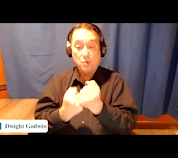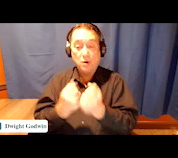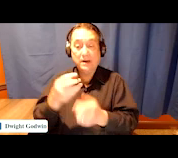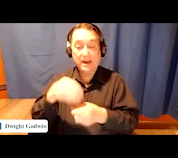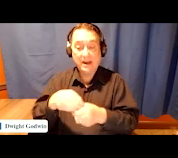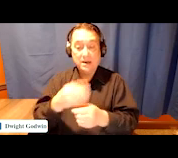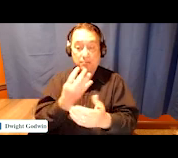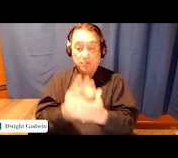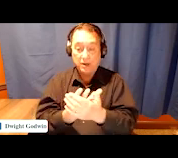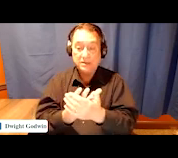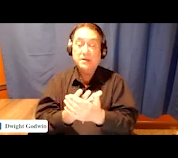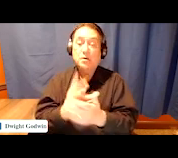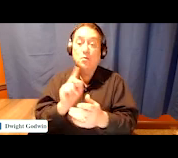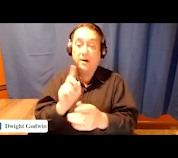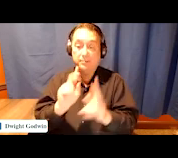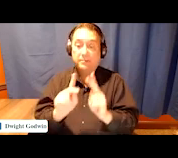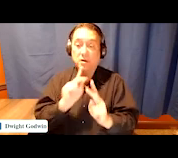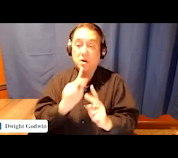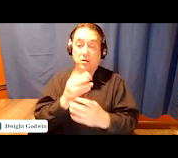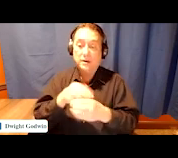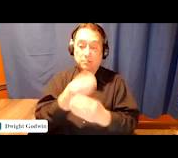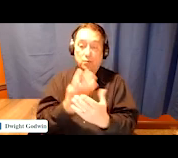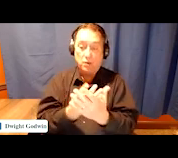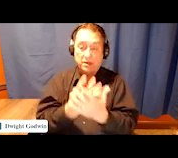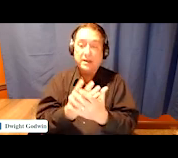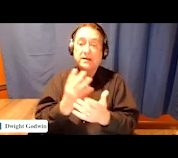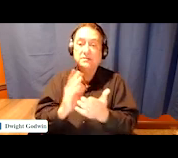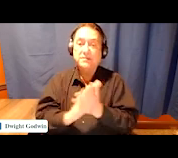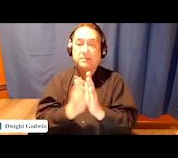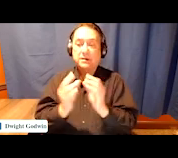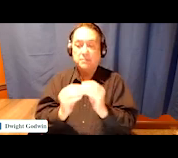is becoming an increasingly, widely used strategy